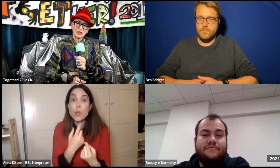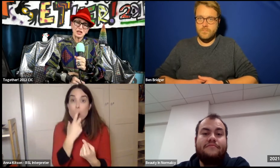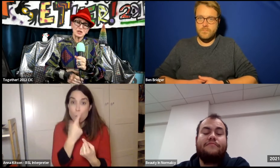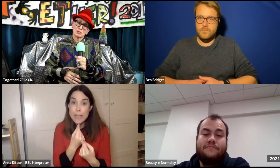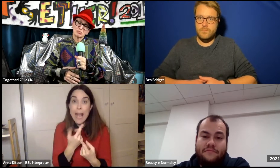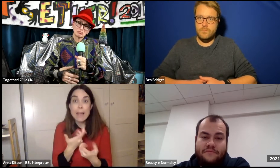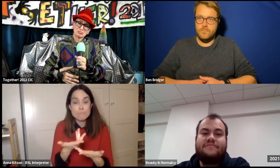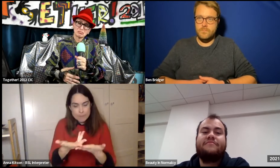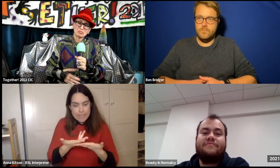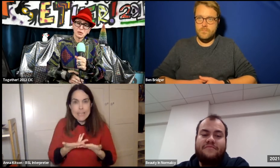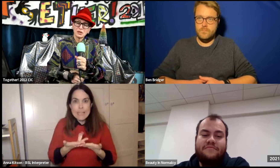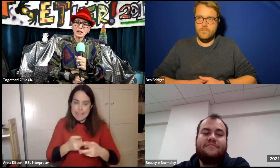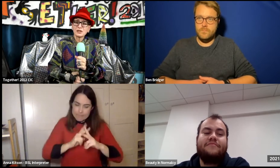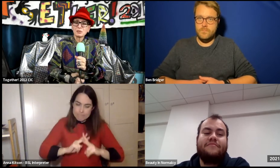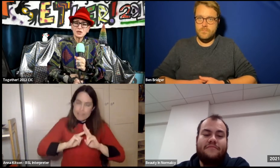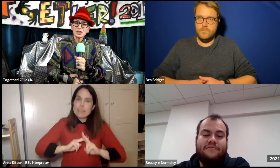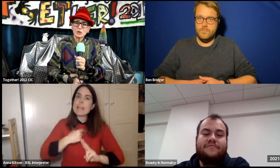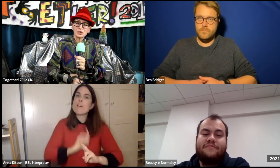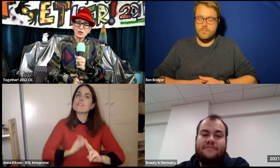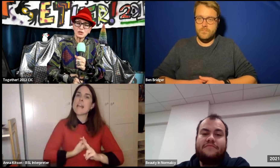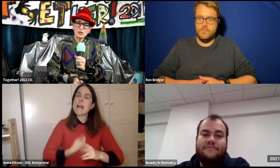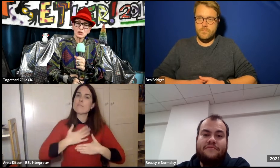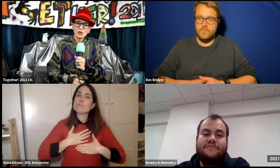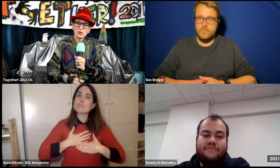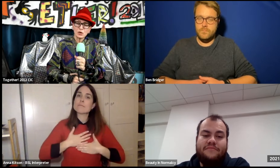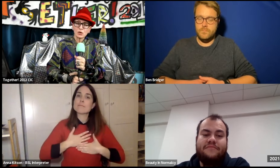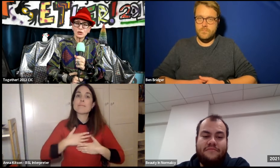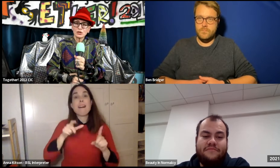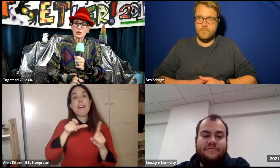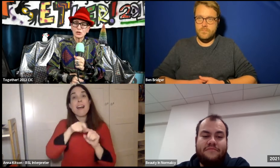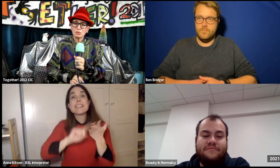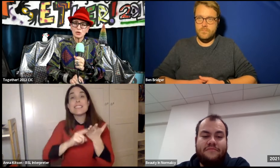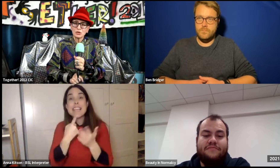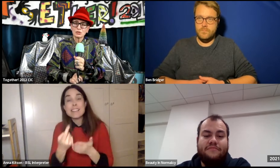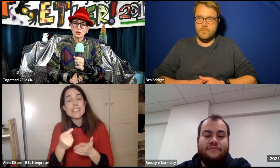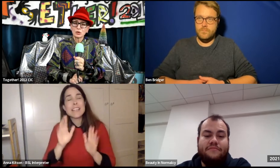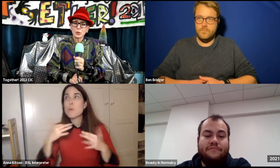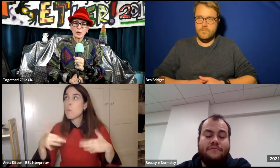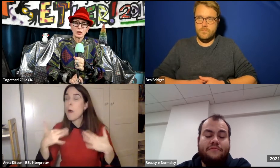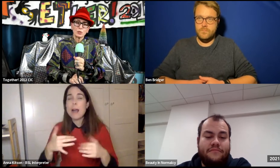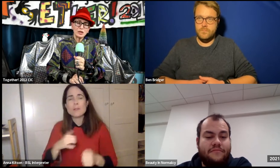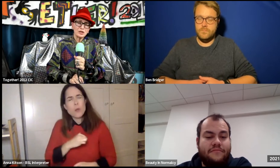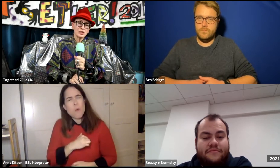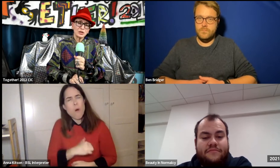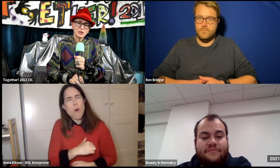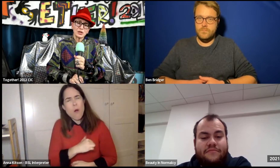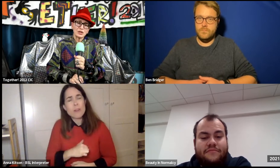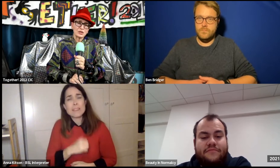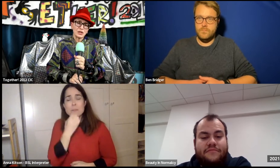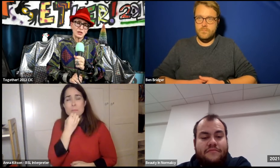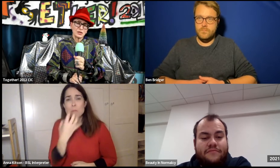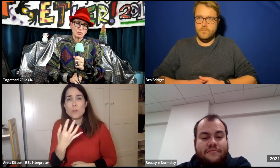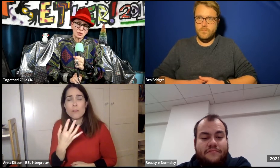and yes, DL says, so honest and beautiful. Wendy Young says, yes,